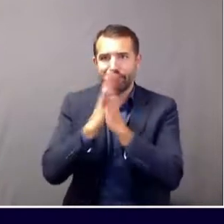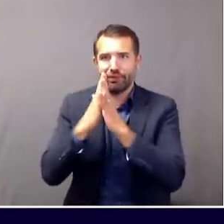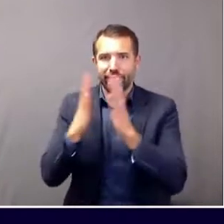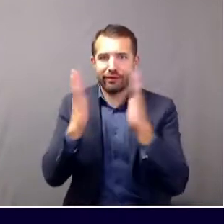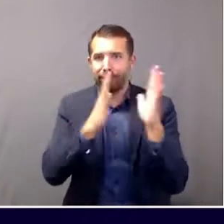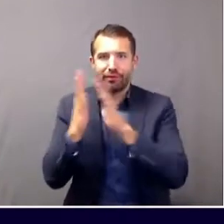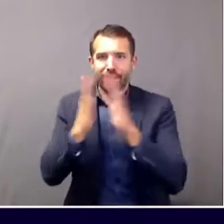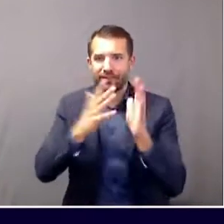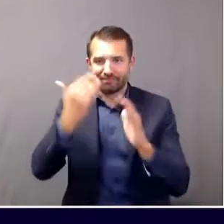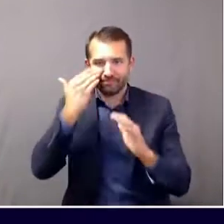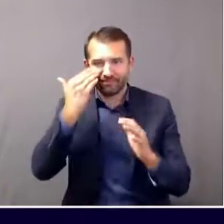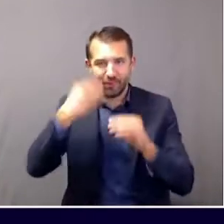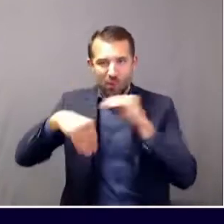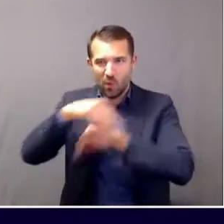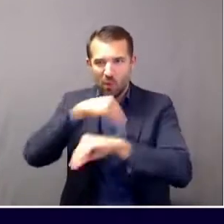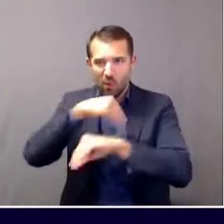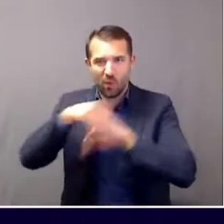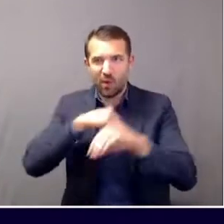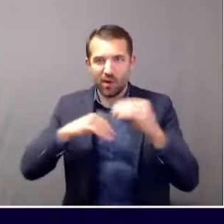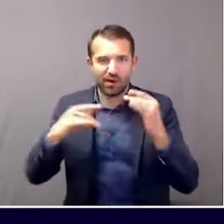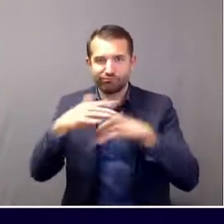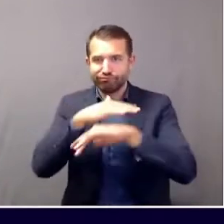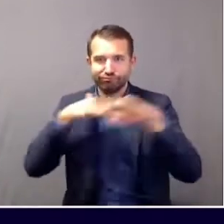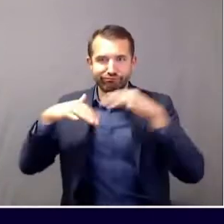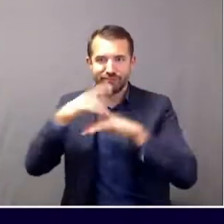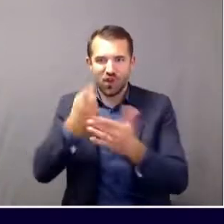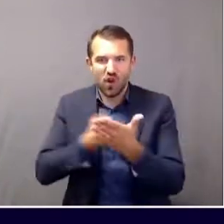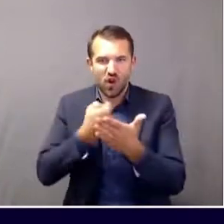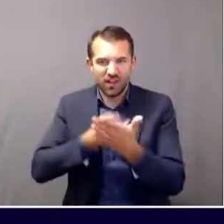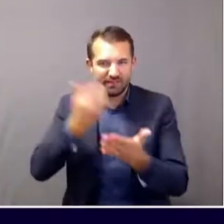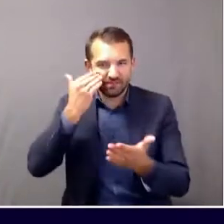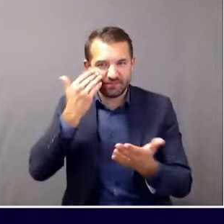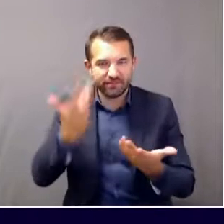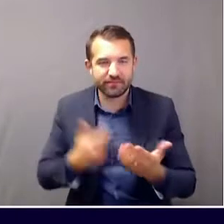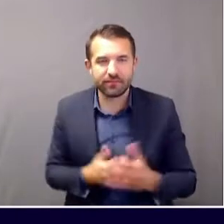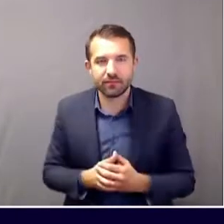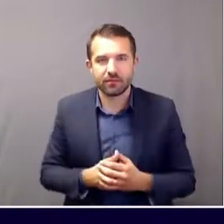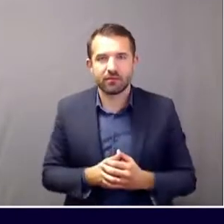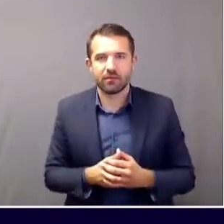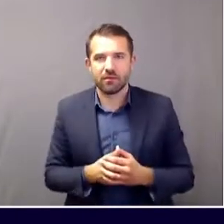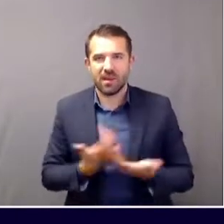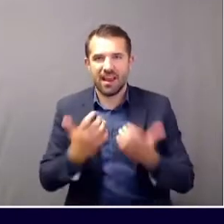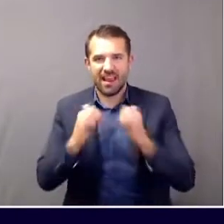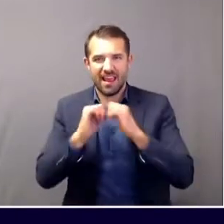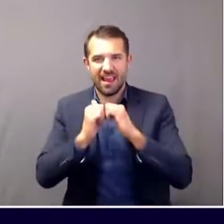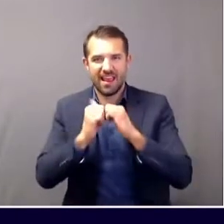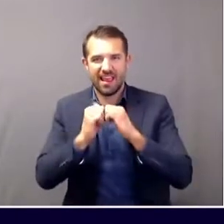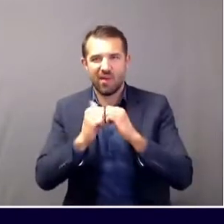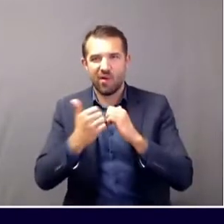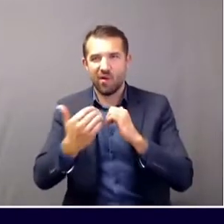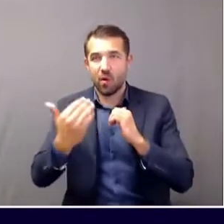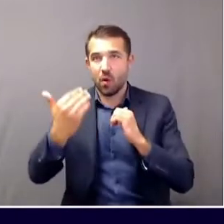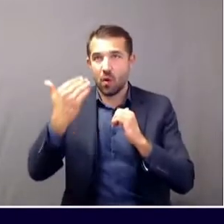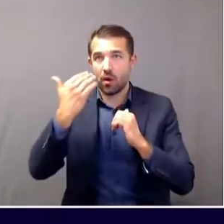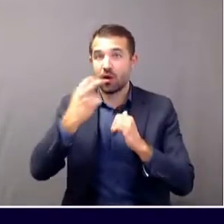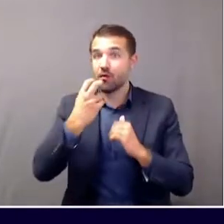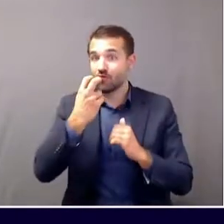how would you determine